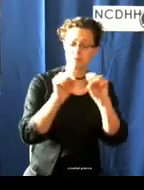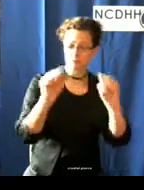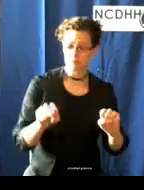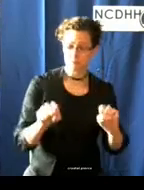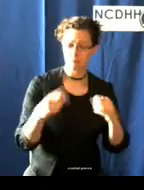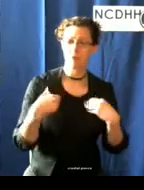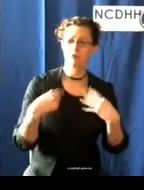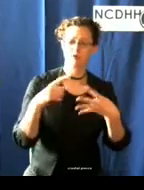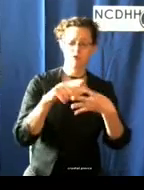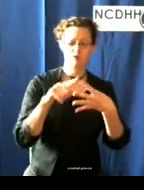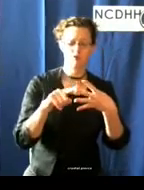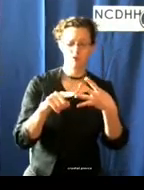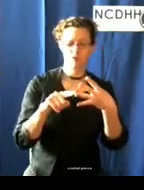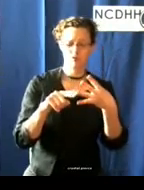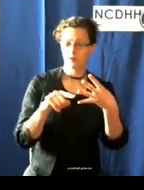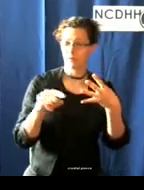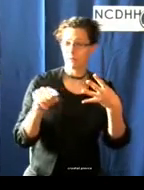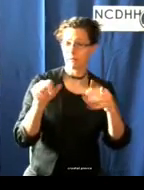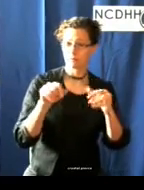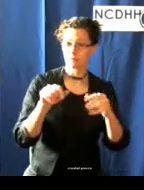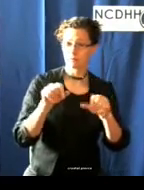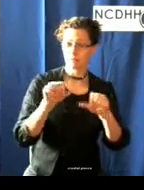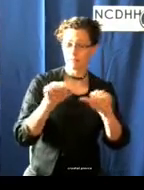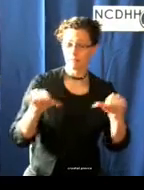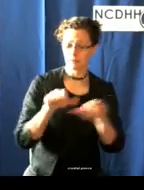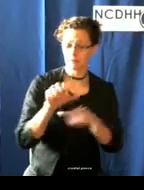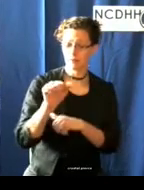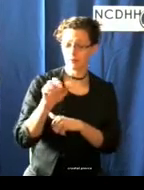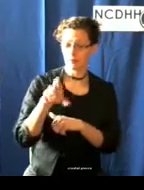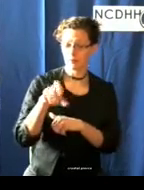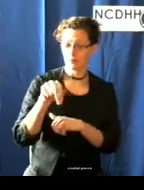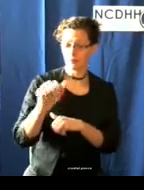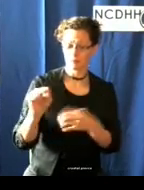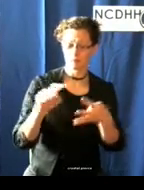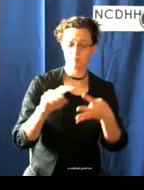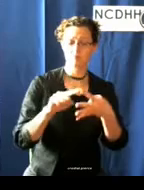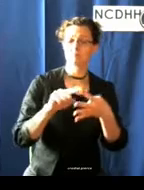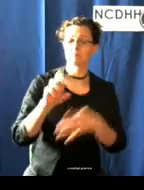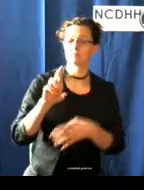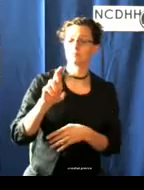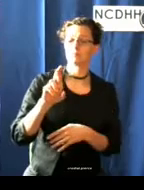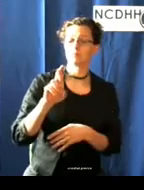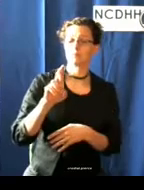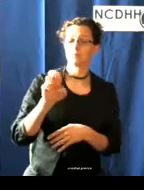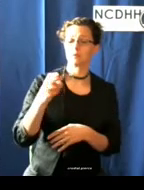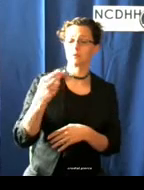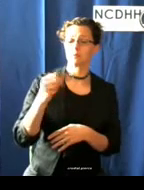FIRST IS WHAT IS CALLED THE REHABILITATION ACT SECTION 504